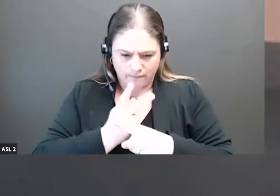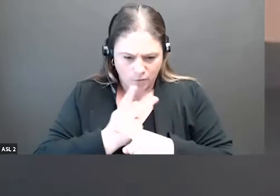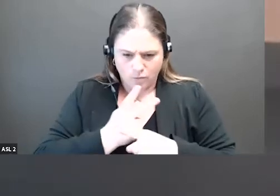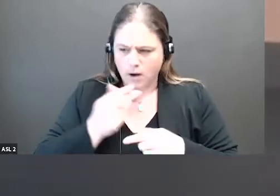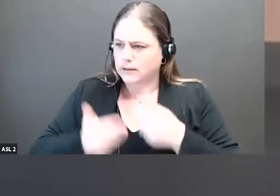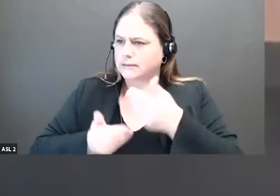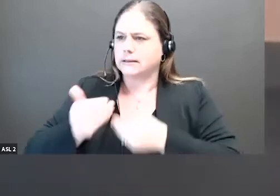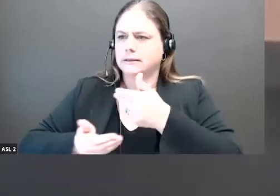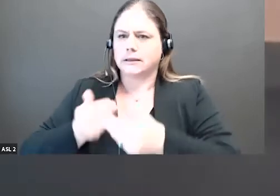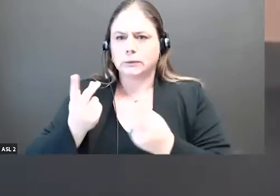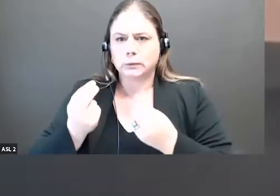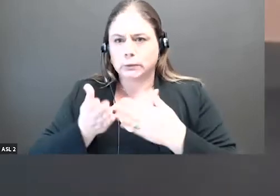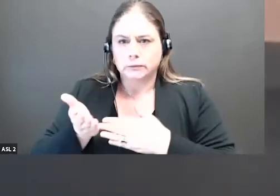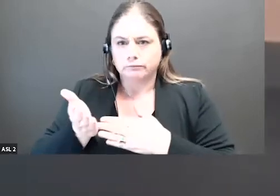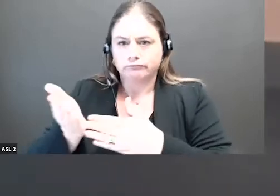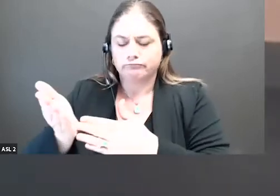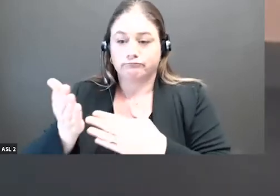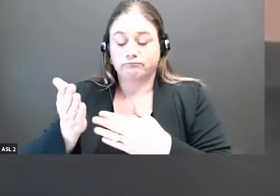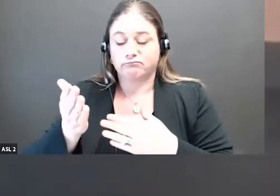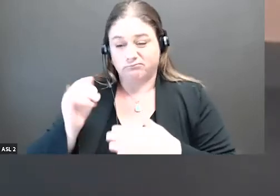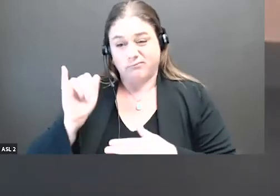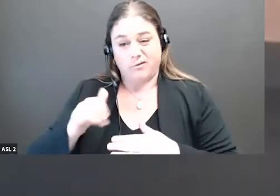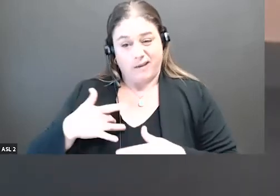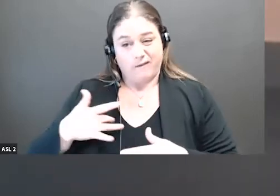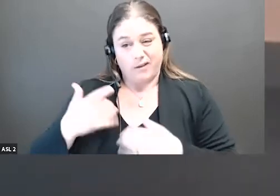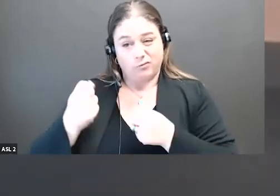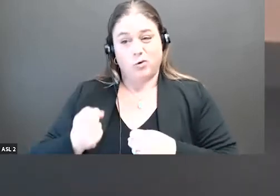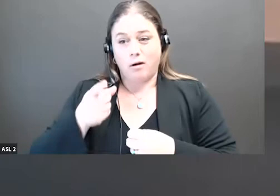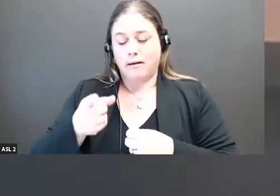spirit of public service all through his career, and he'll be bringing it to his remarks today.